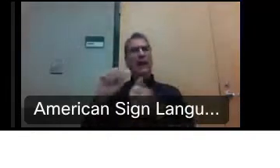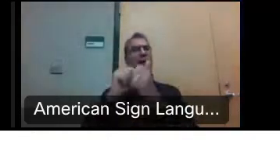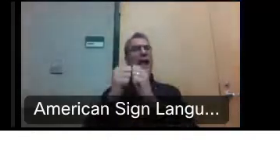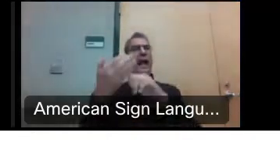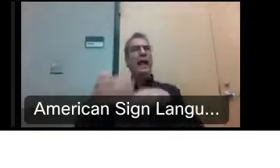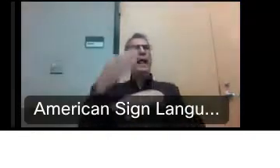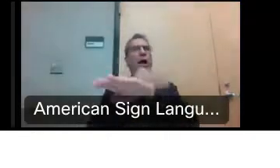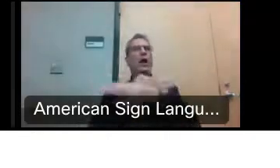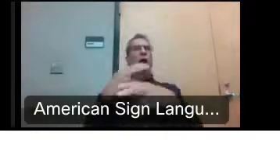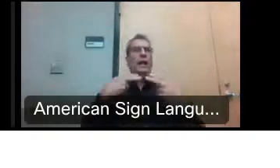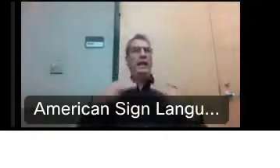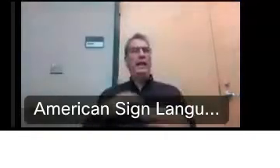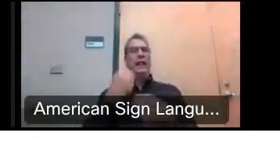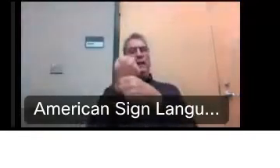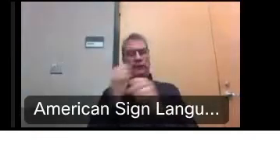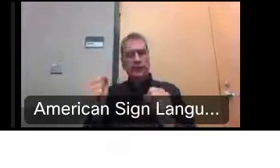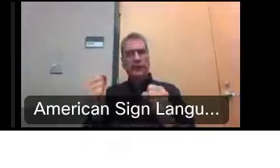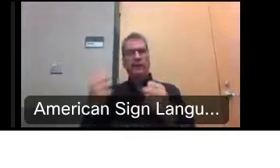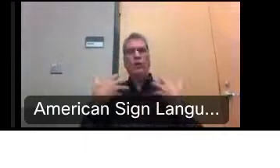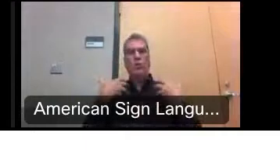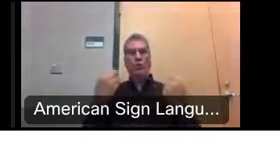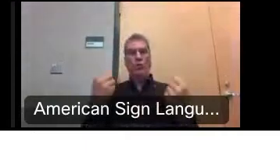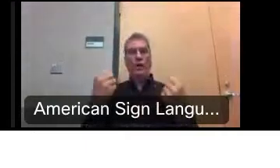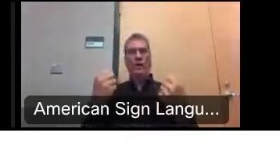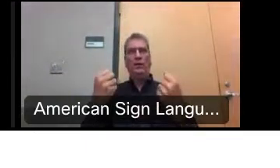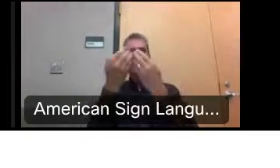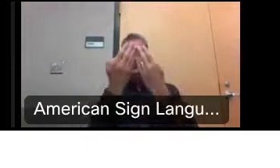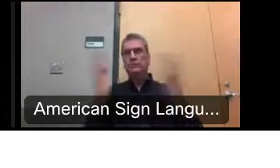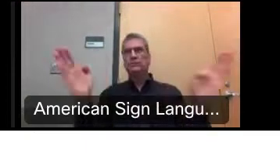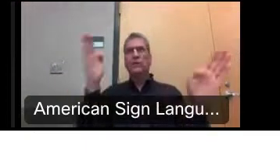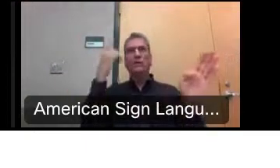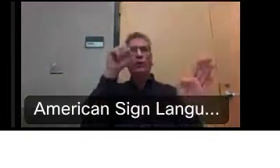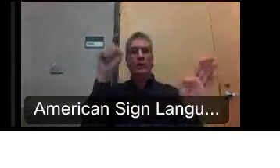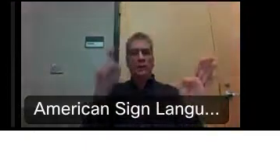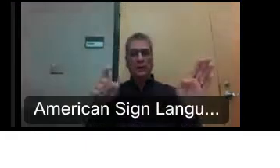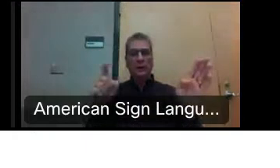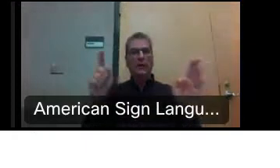safety and well, being of Texas. He has many honors and awards that I will